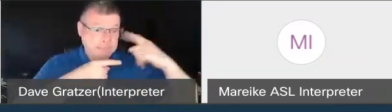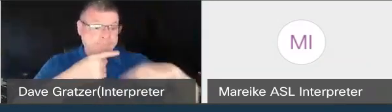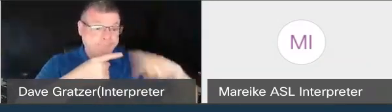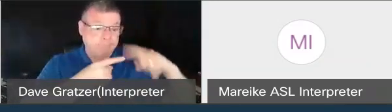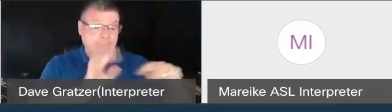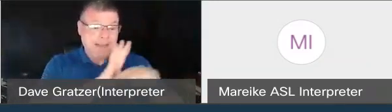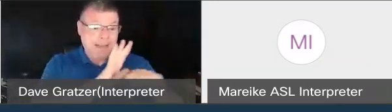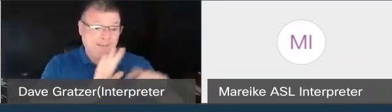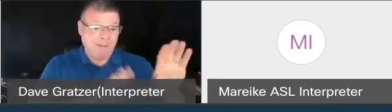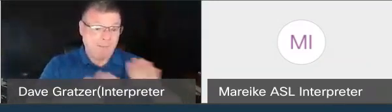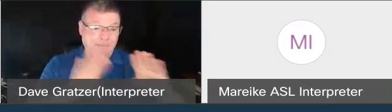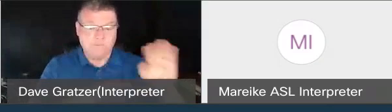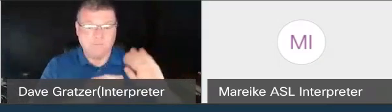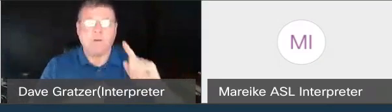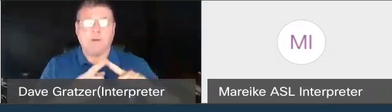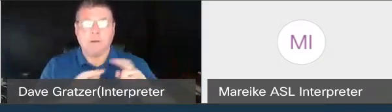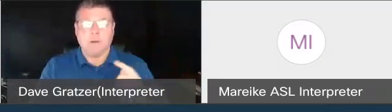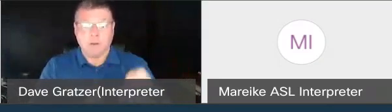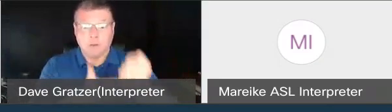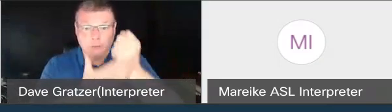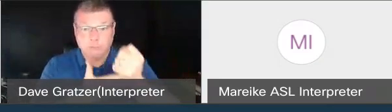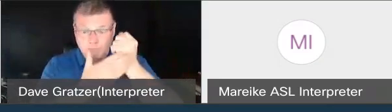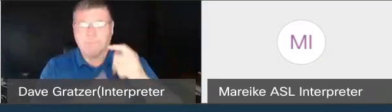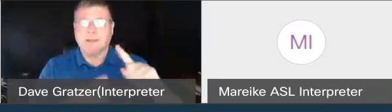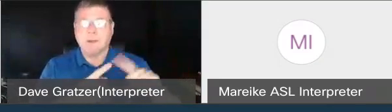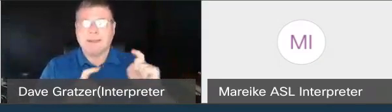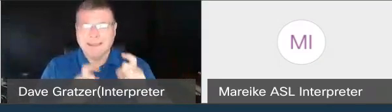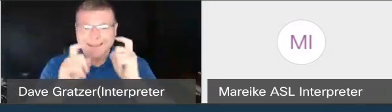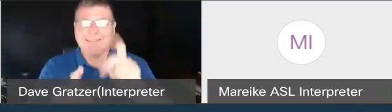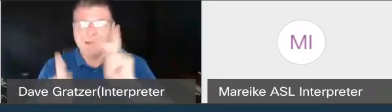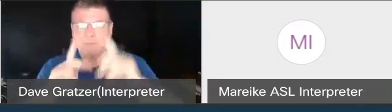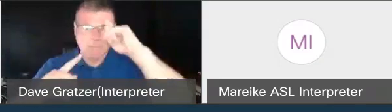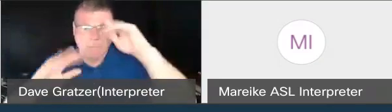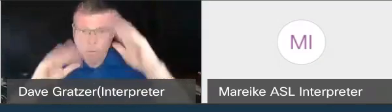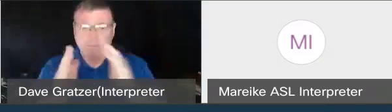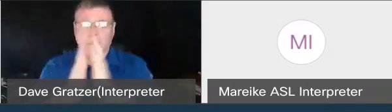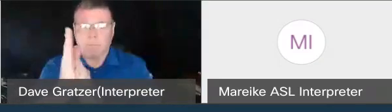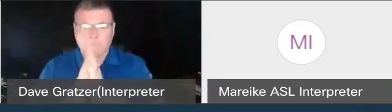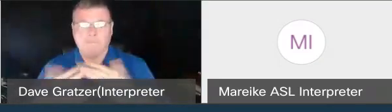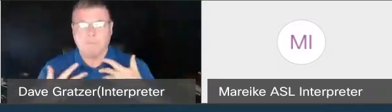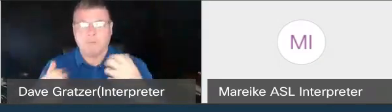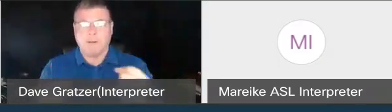through continuum of assistance and treatment designed to give people the hope and motivation needed for recovery and transformation.